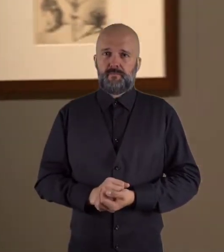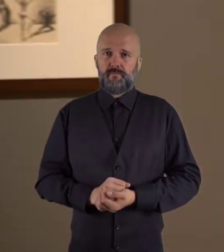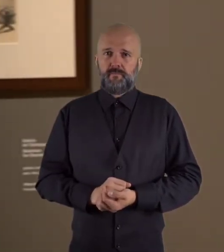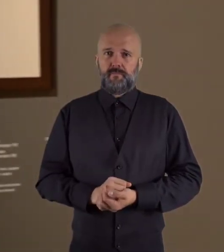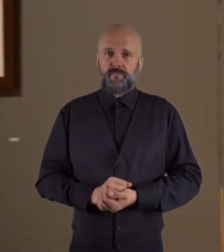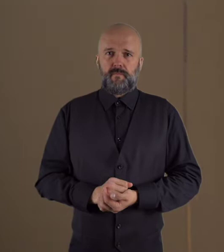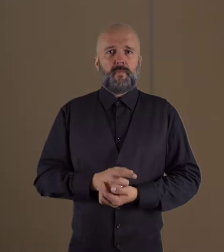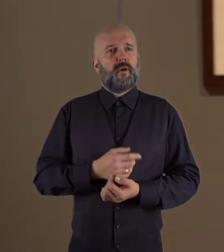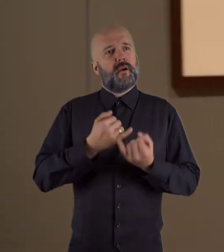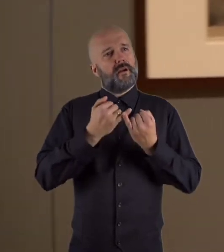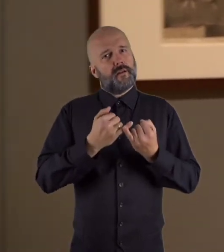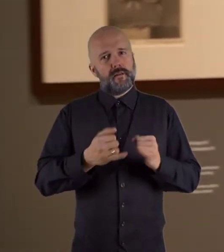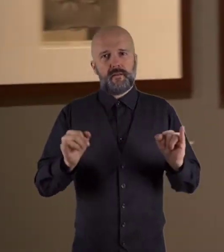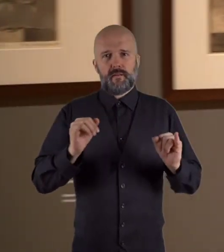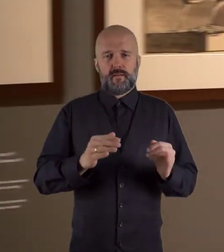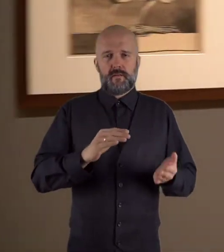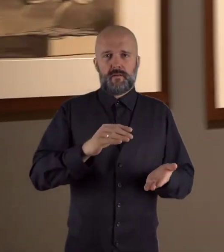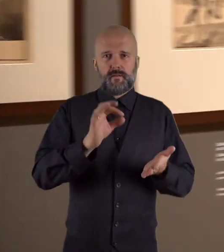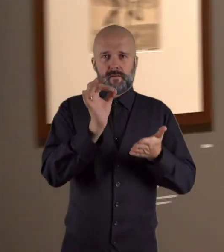And another dance scene.